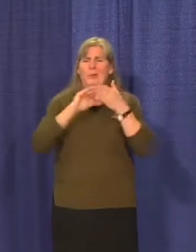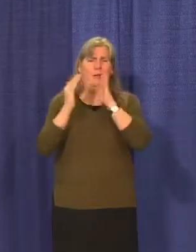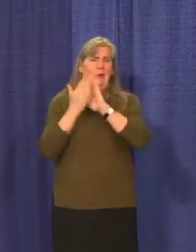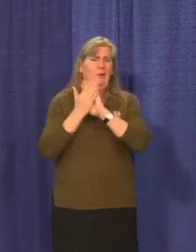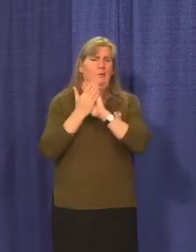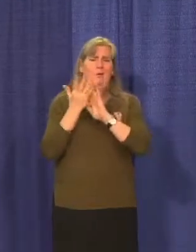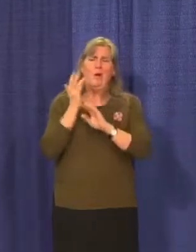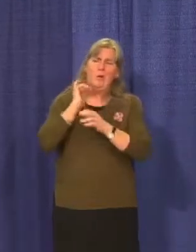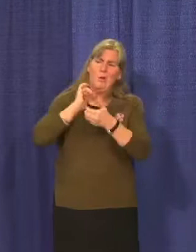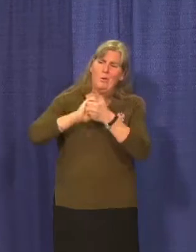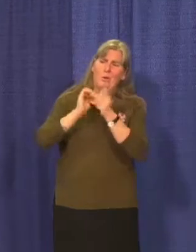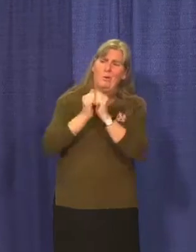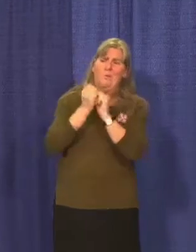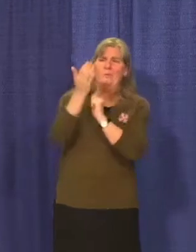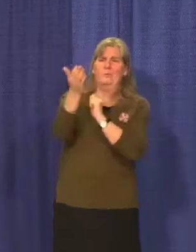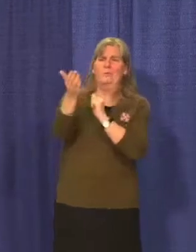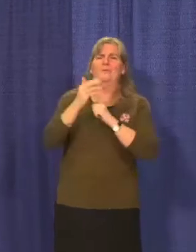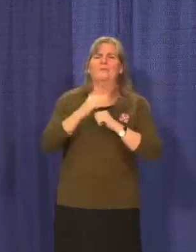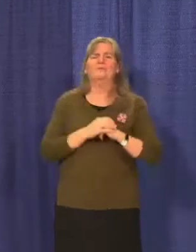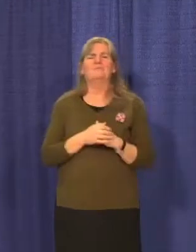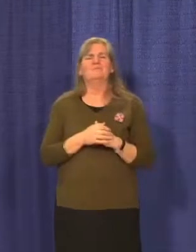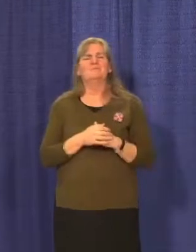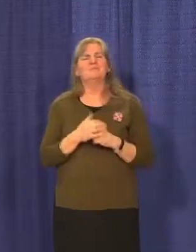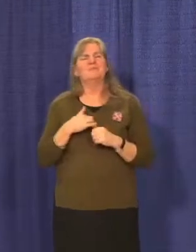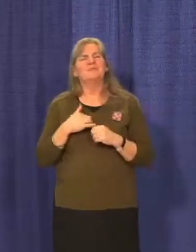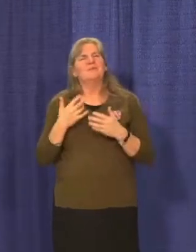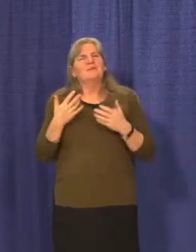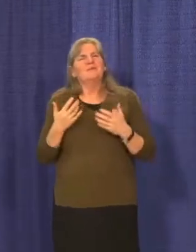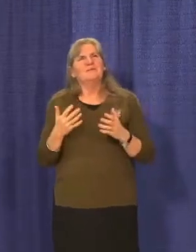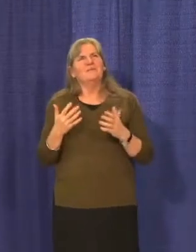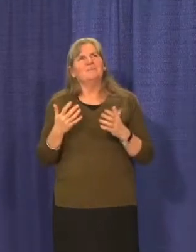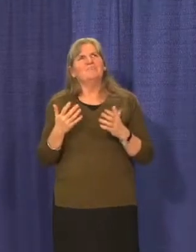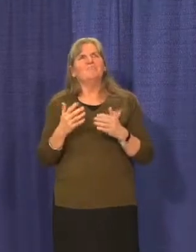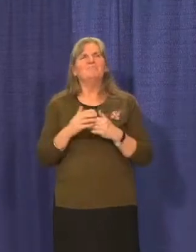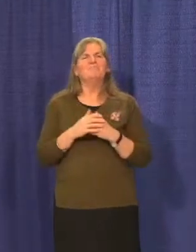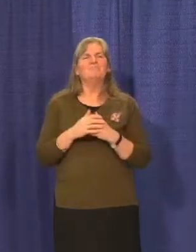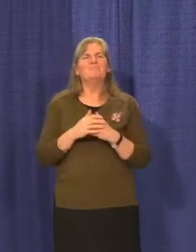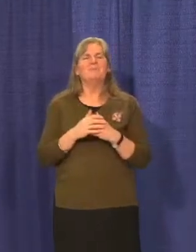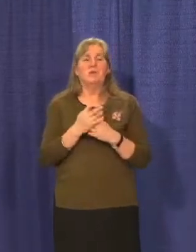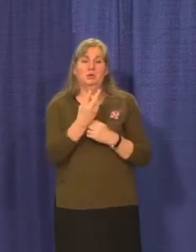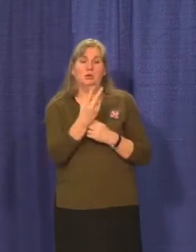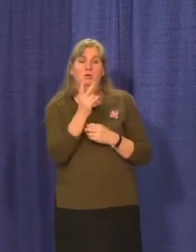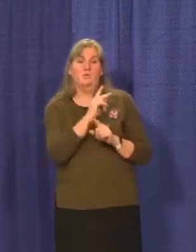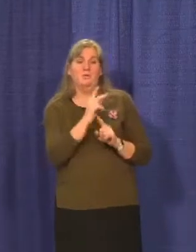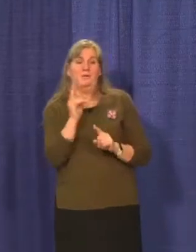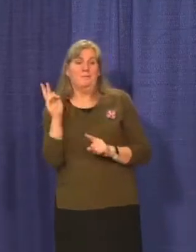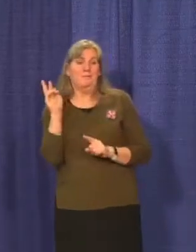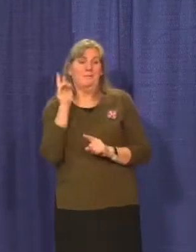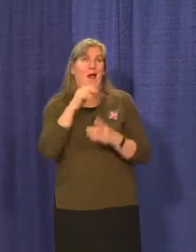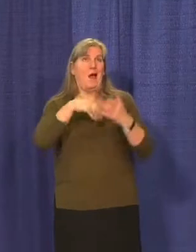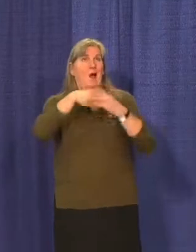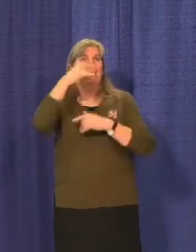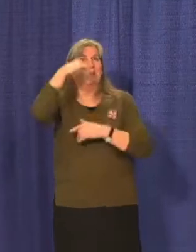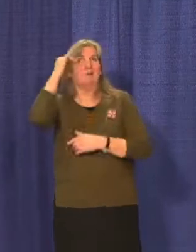we want to work with you. We don't want to-- we know that the two people that came from